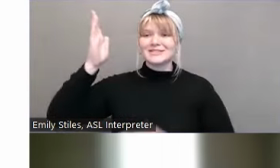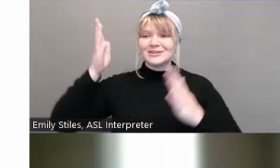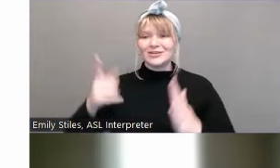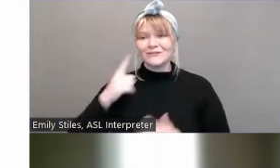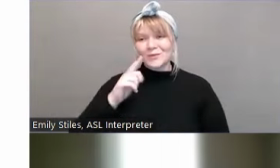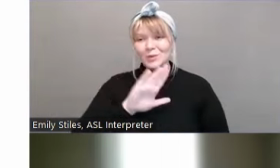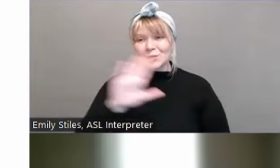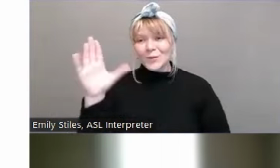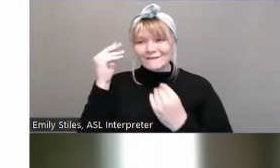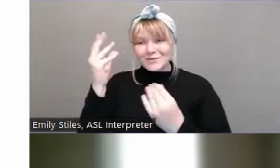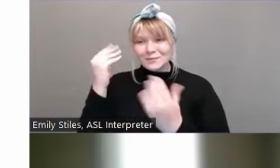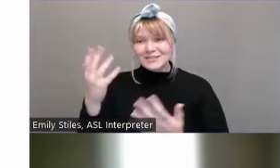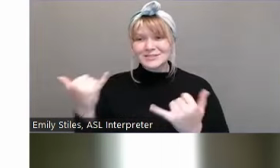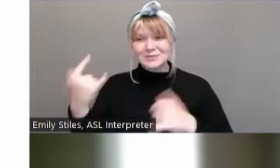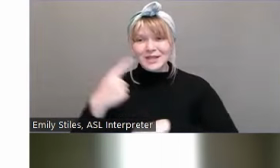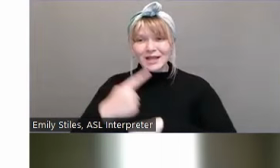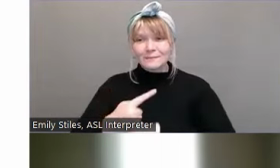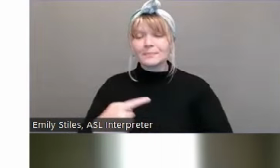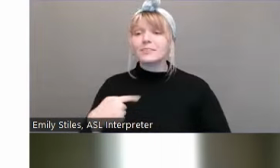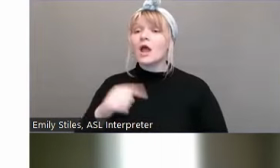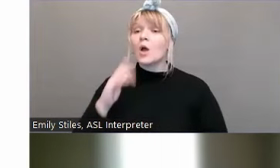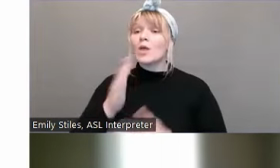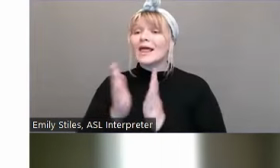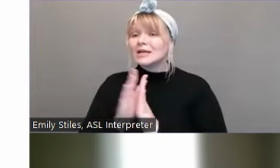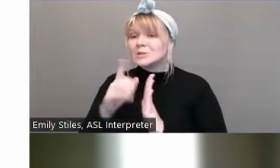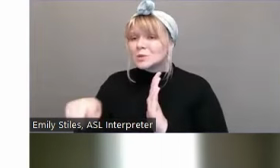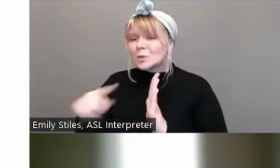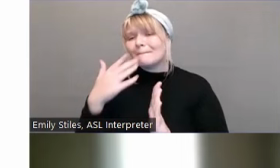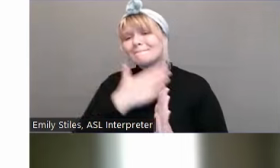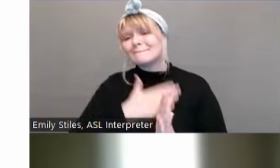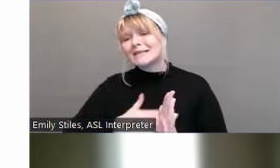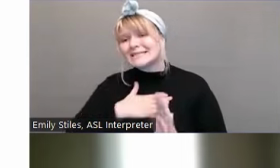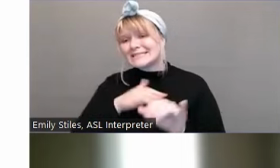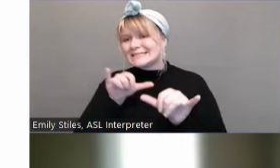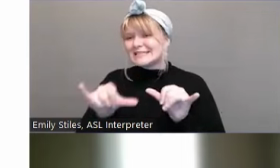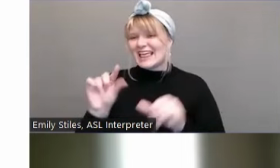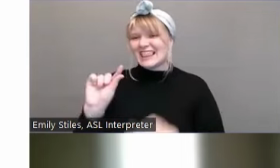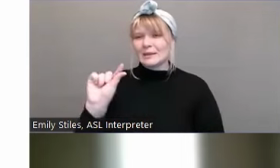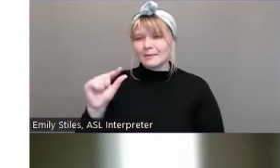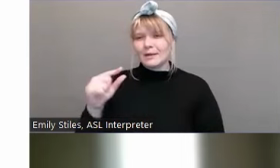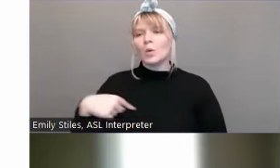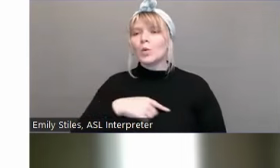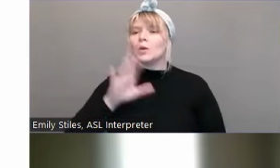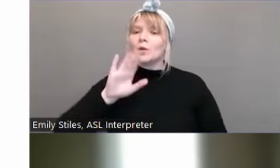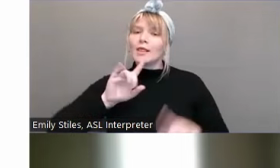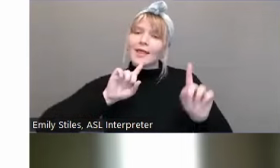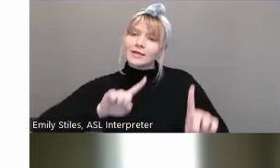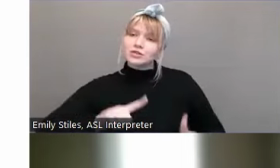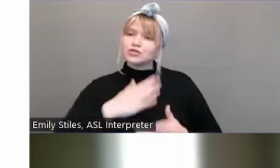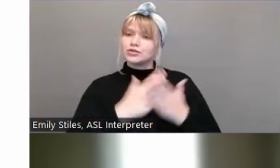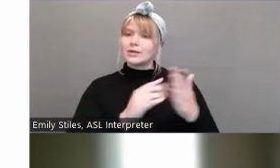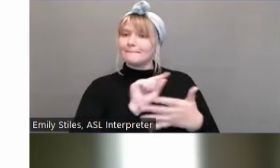I’m going to ask you all to stick around, so that we can answer some of the questions that are in the chat.